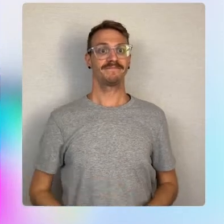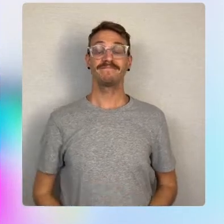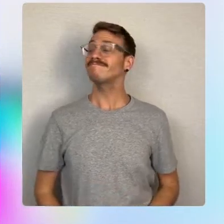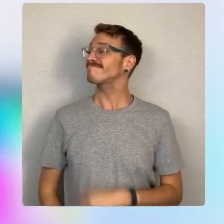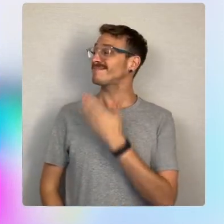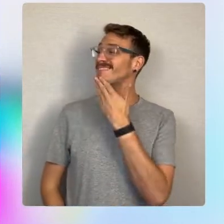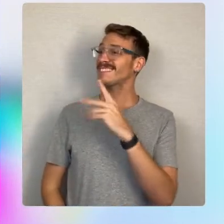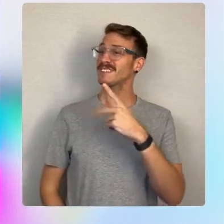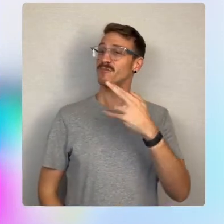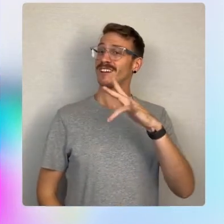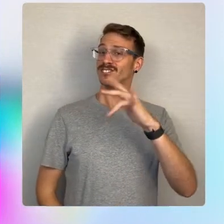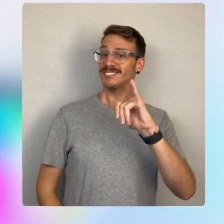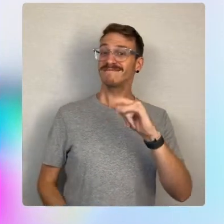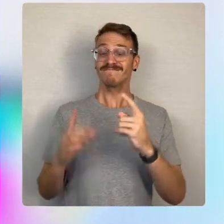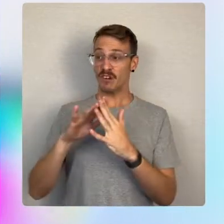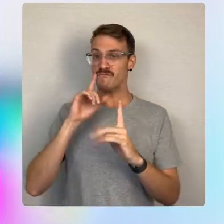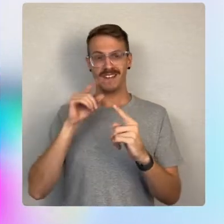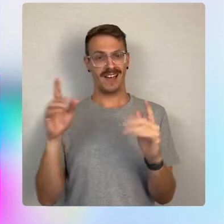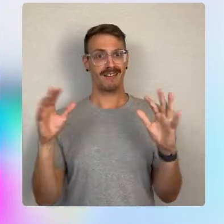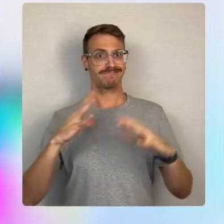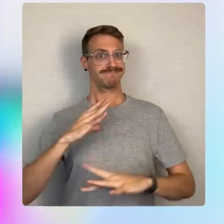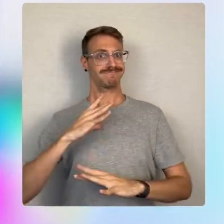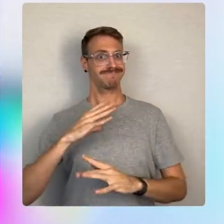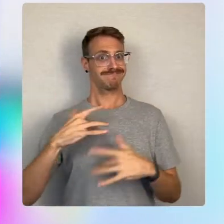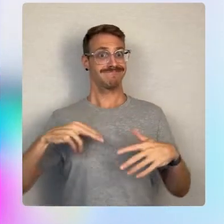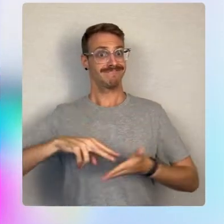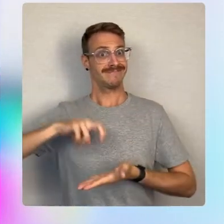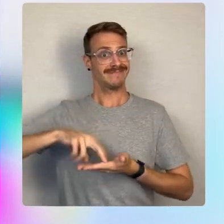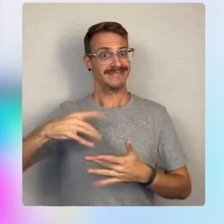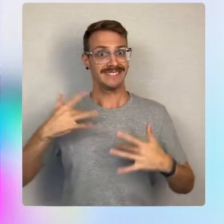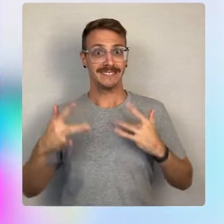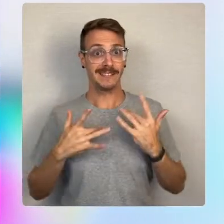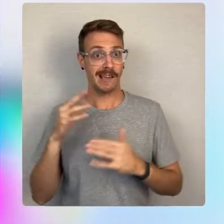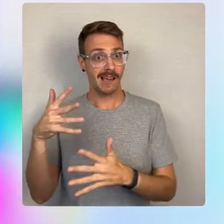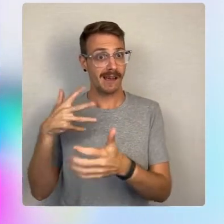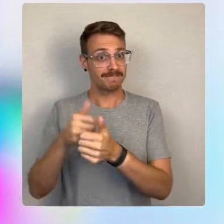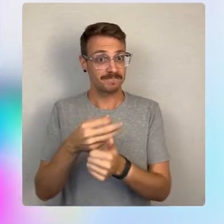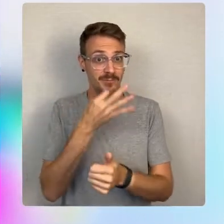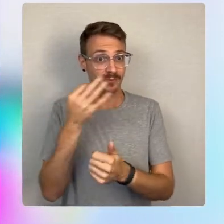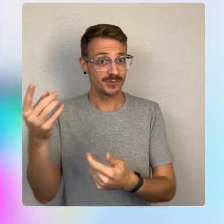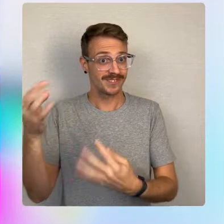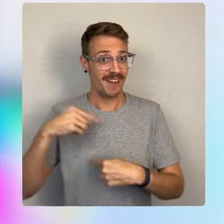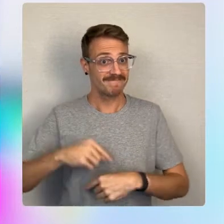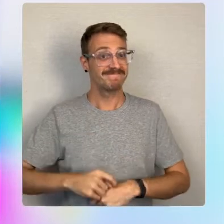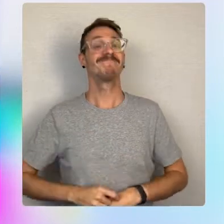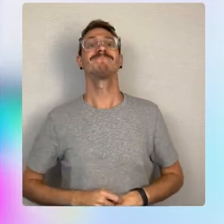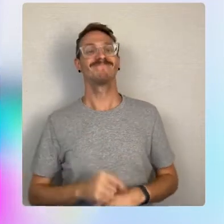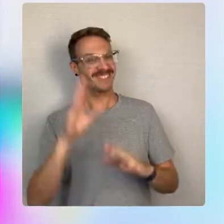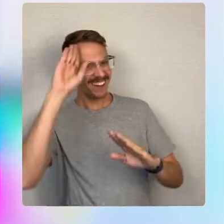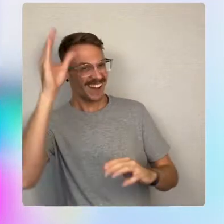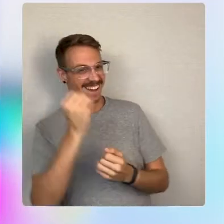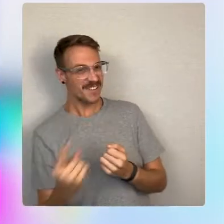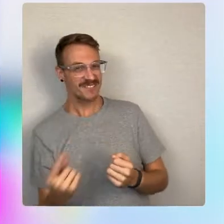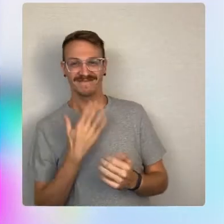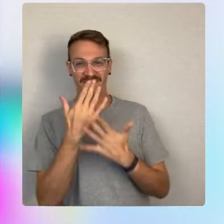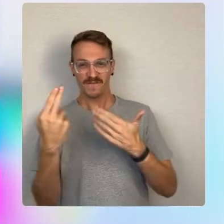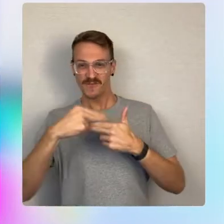Thanks, Prachy. Those are some really exciting updates we've got coming down the pipeline. Hi, everyone, thanks for joining us today.